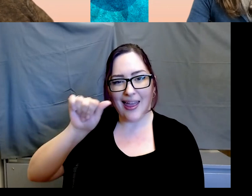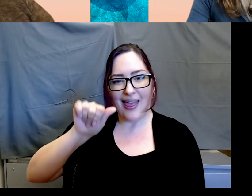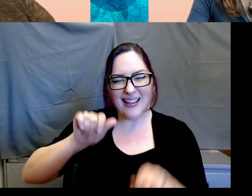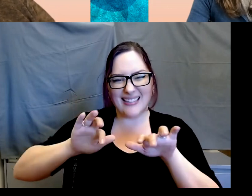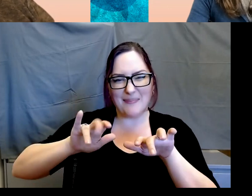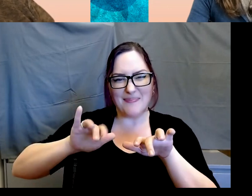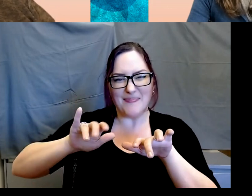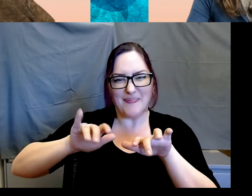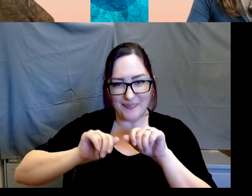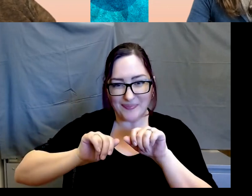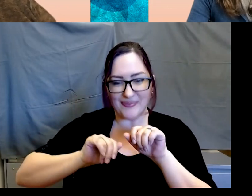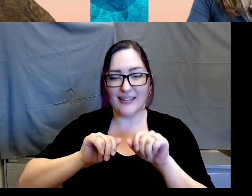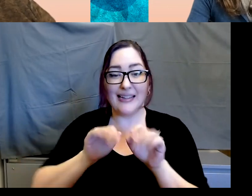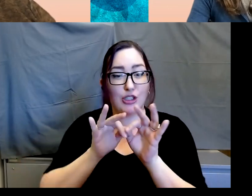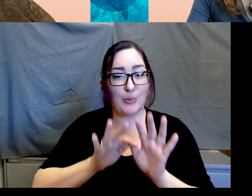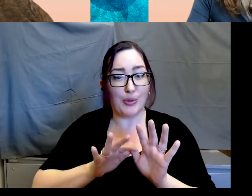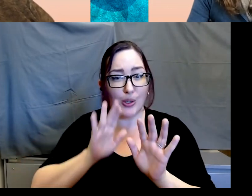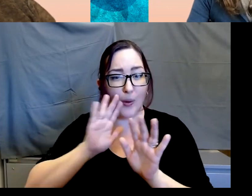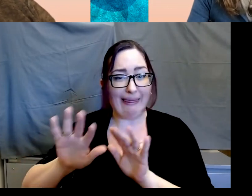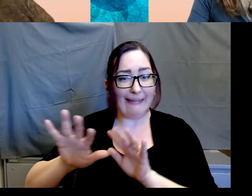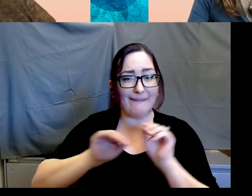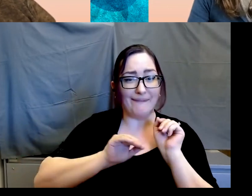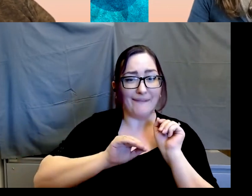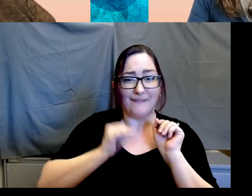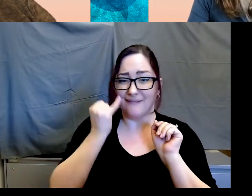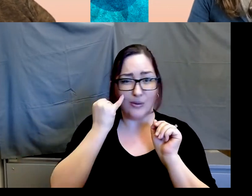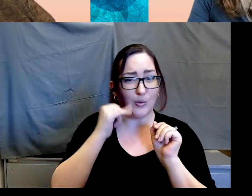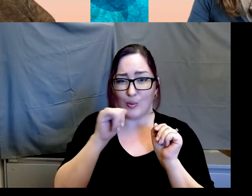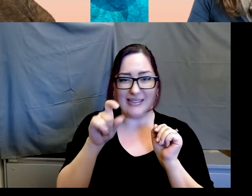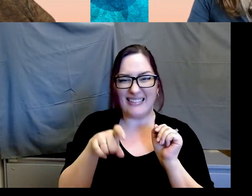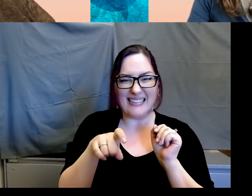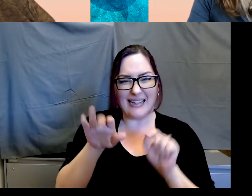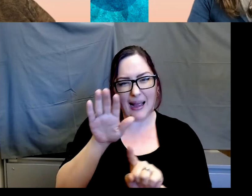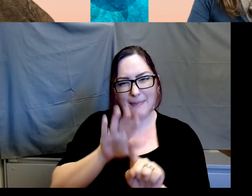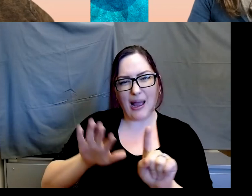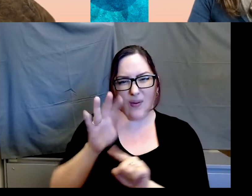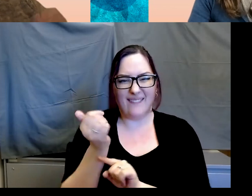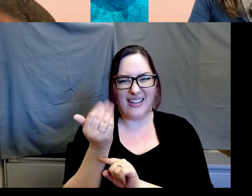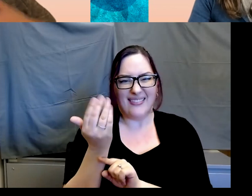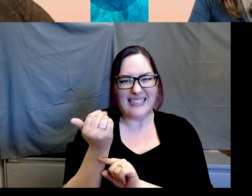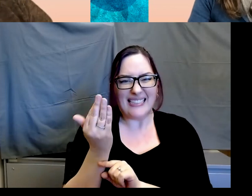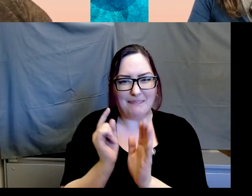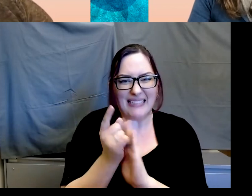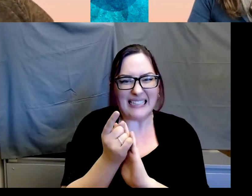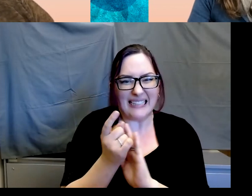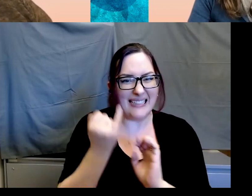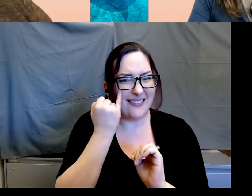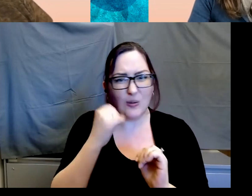our interpreter will leave otherwise about 15 minutes into the program, so please let us know now